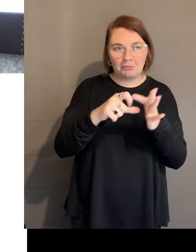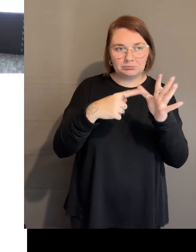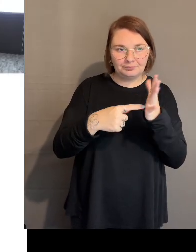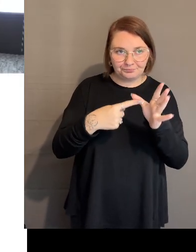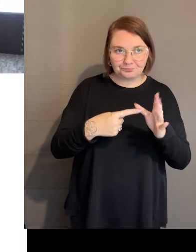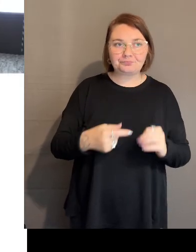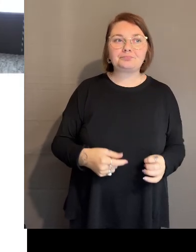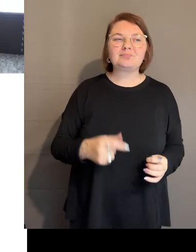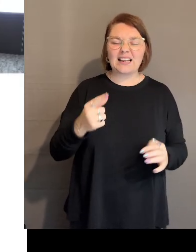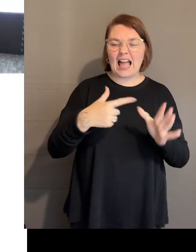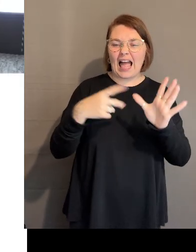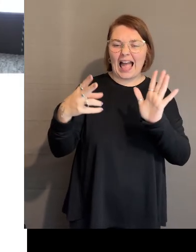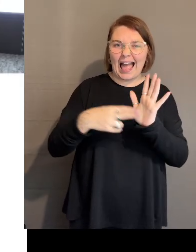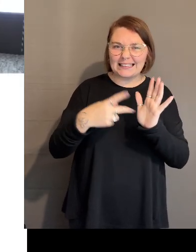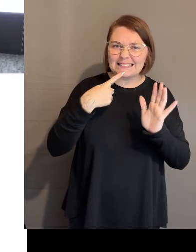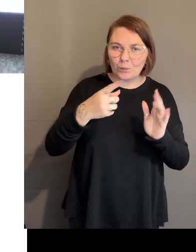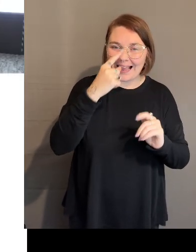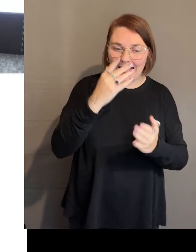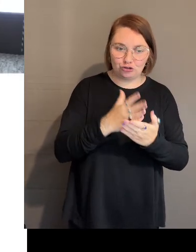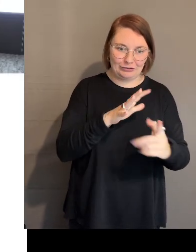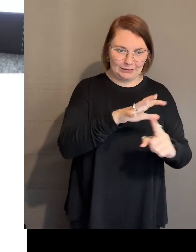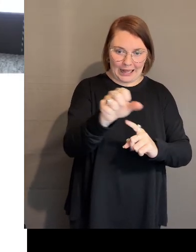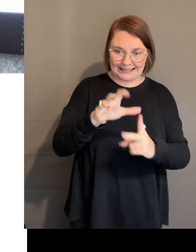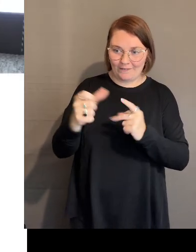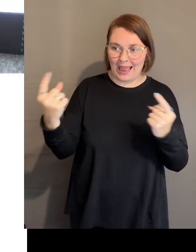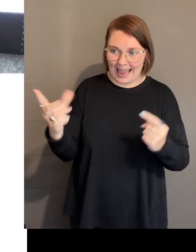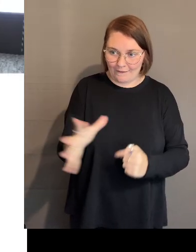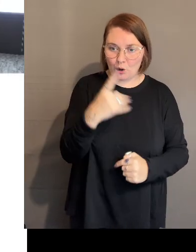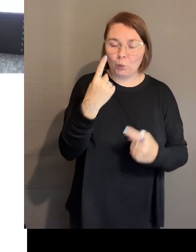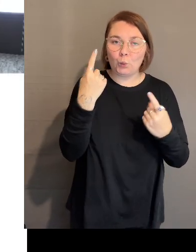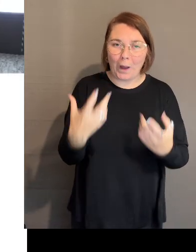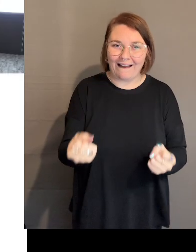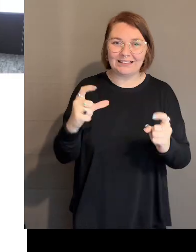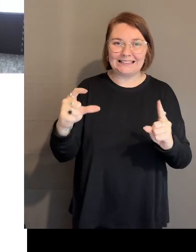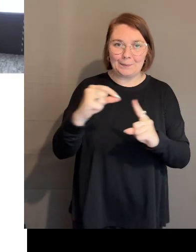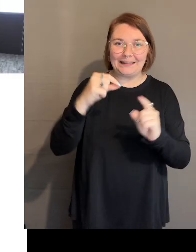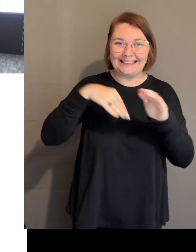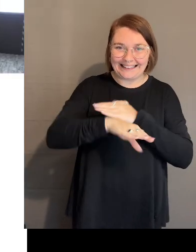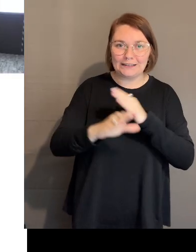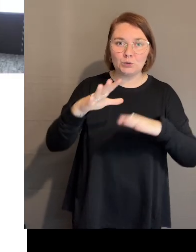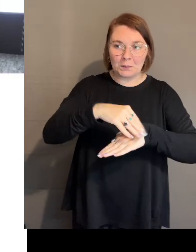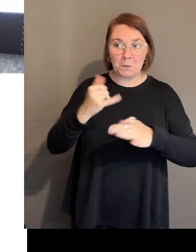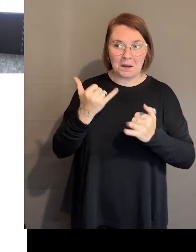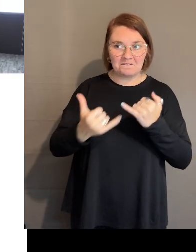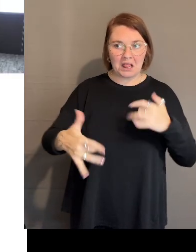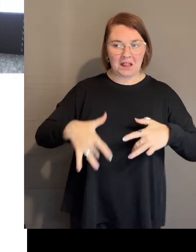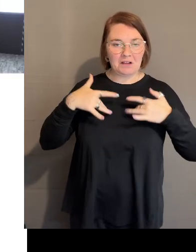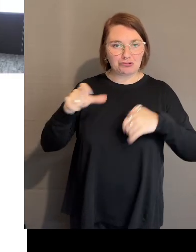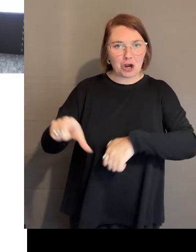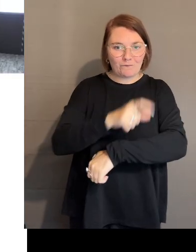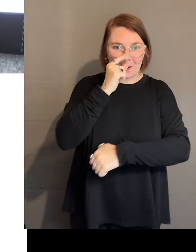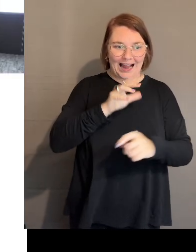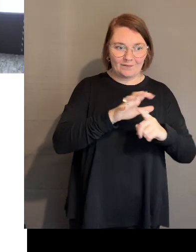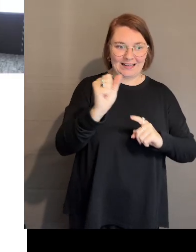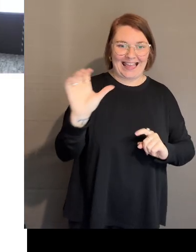Where we're, as Anne said earlier, we can identify everyone with CP in Sweden. We're fairly confident about that.